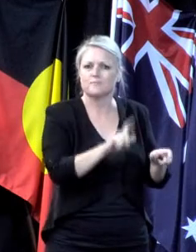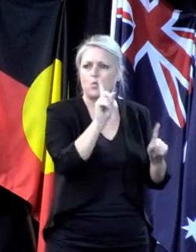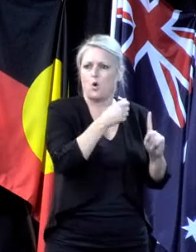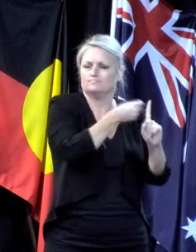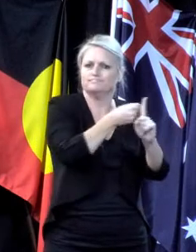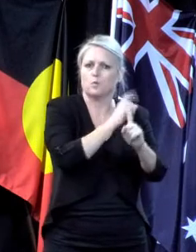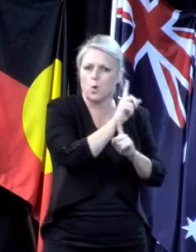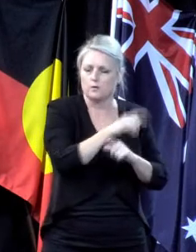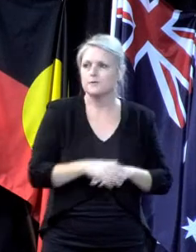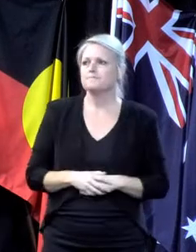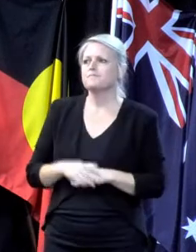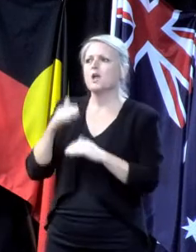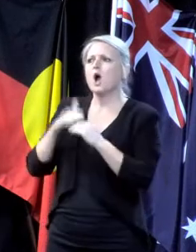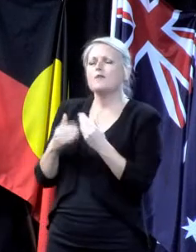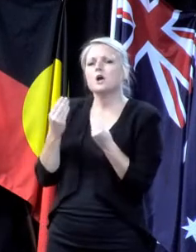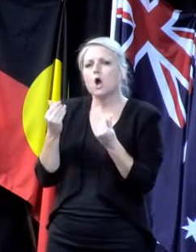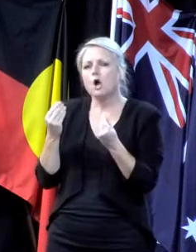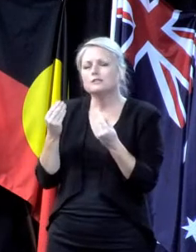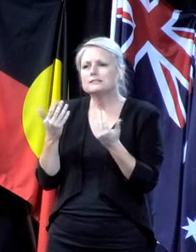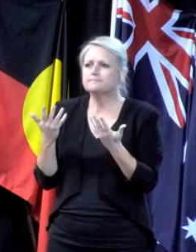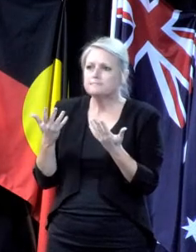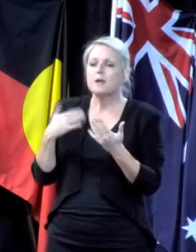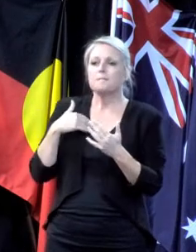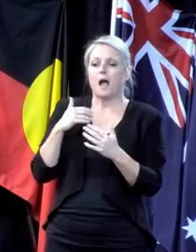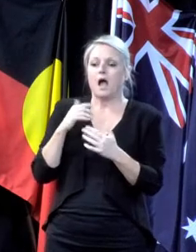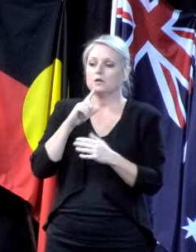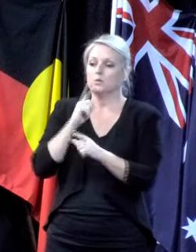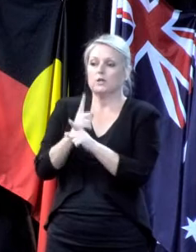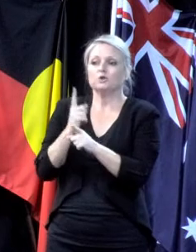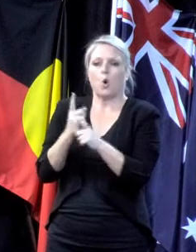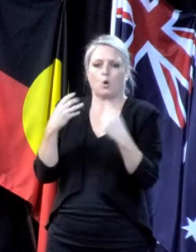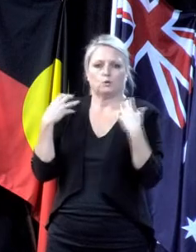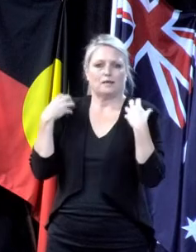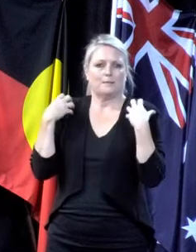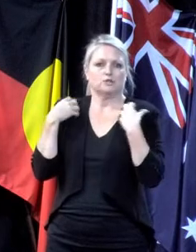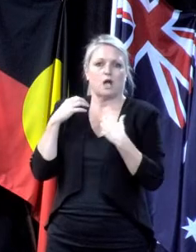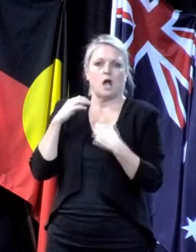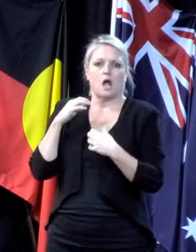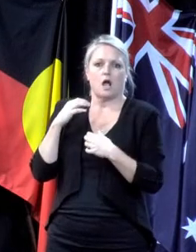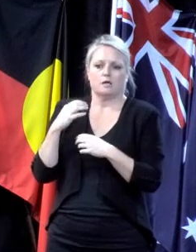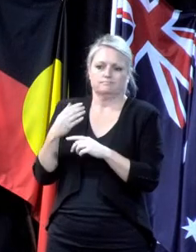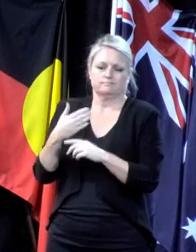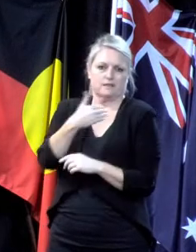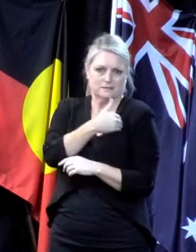but as we spoke with the Commissioner before about how disability is identified in Aboriginal